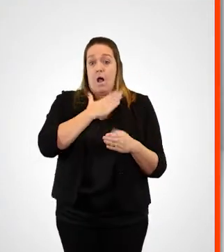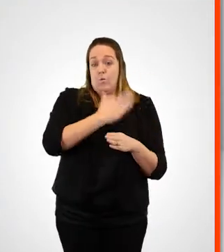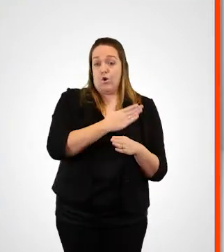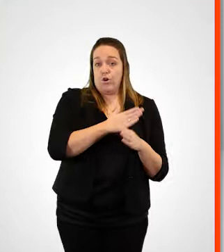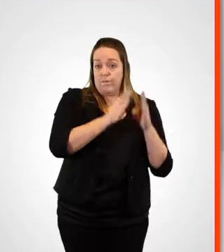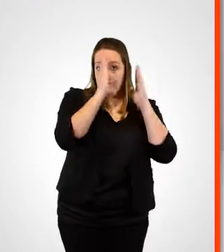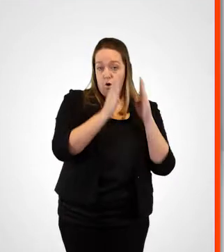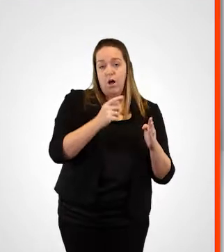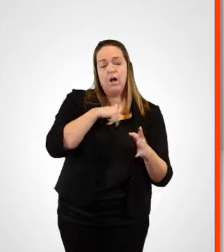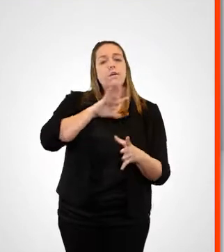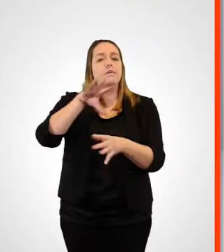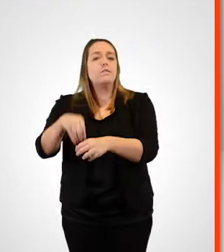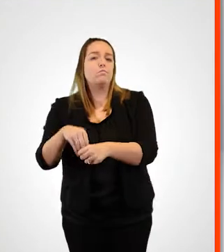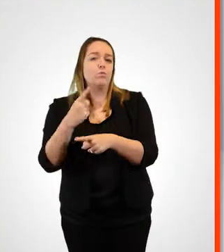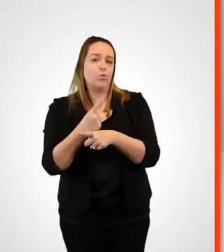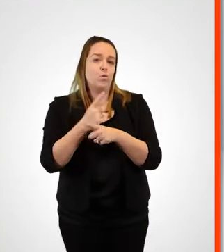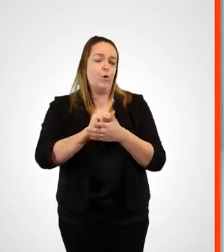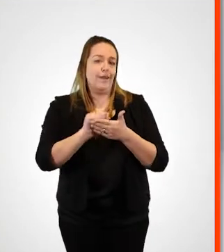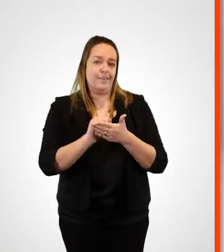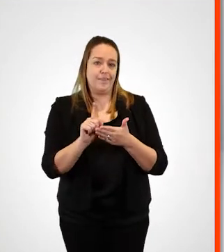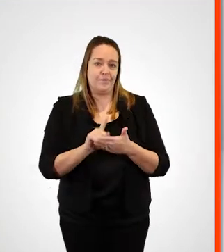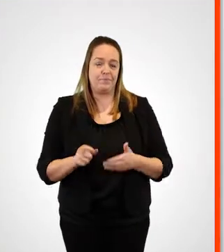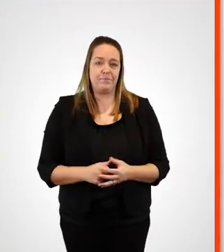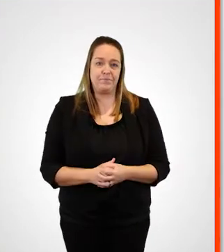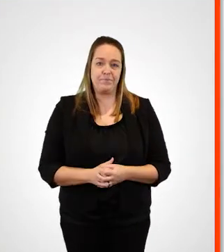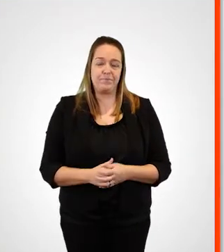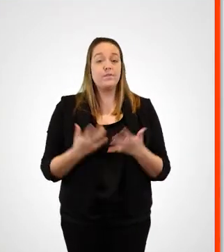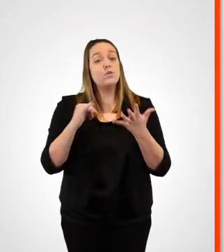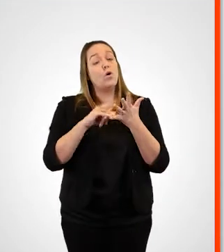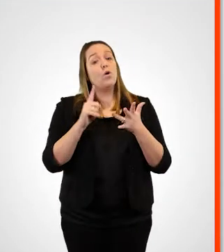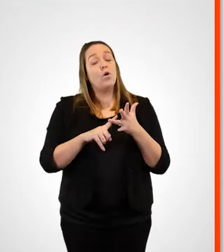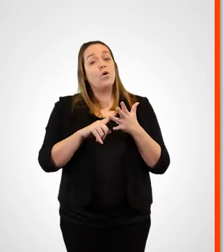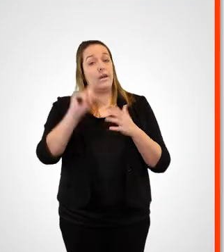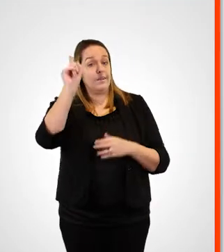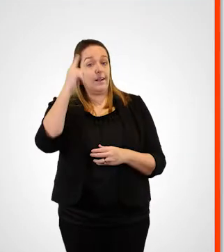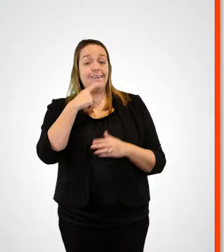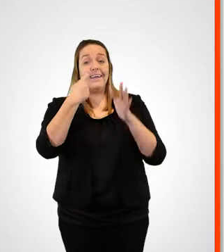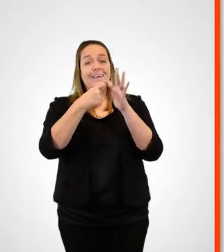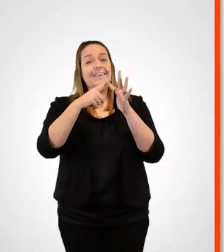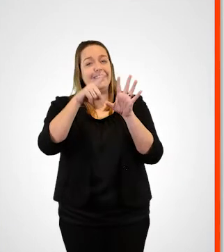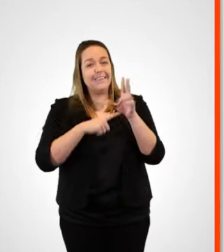So I'll be rejoining a bit later. So as we've said, the key issue in this presentation